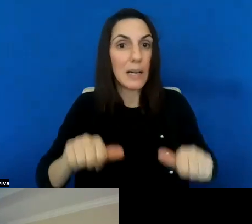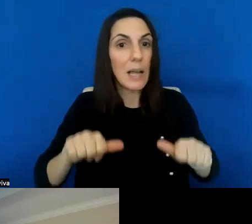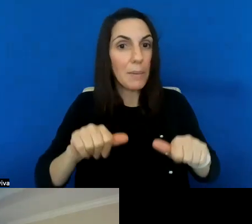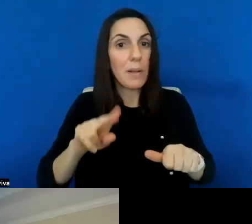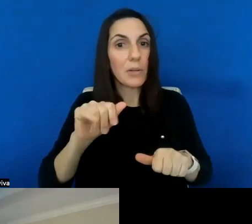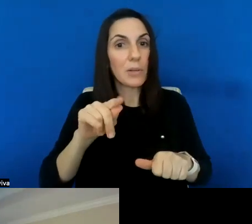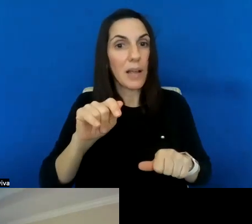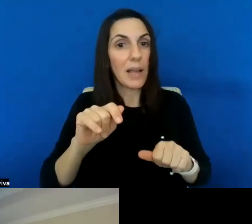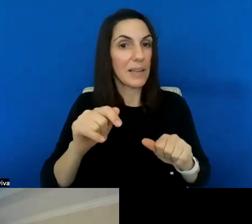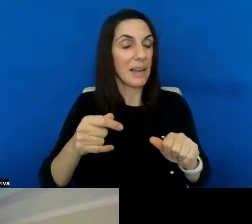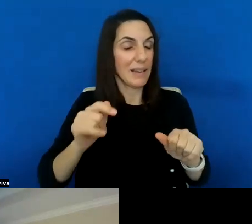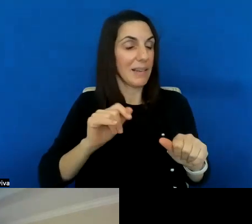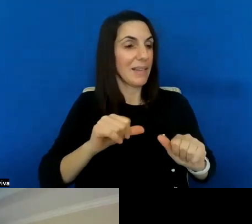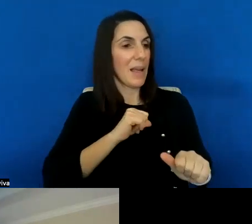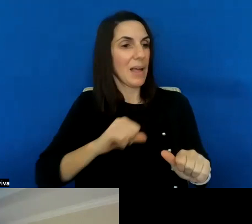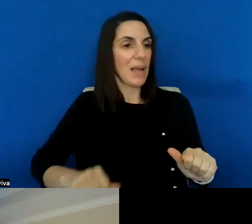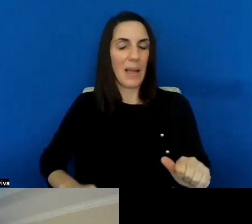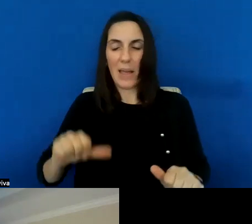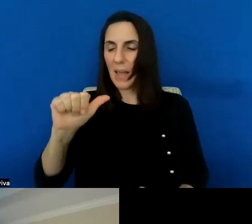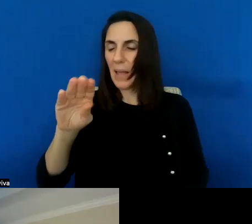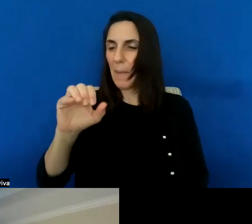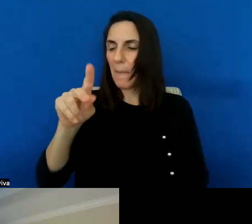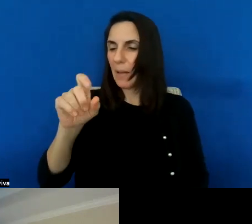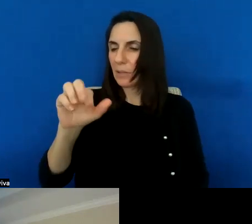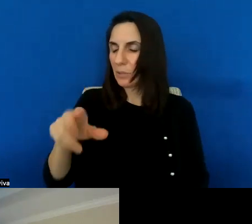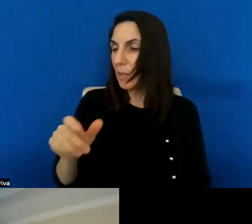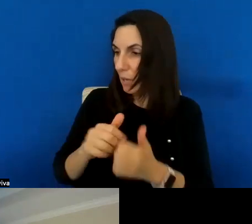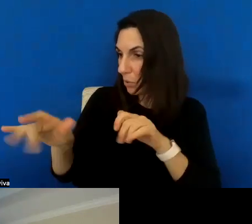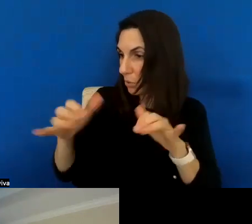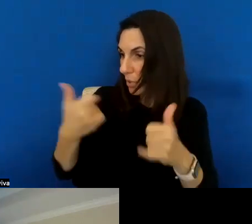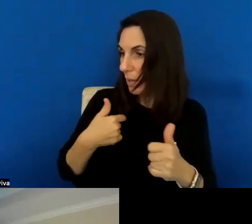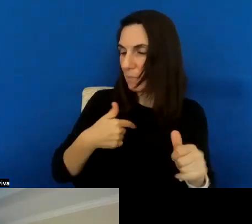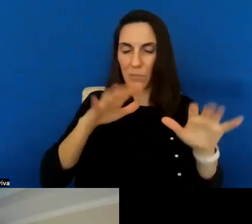How are you doing today? I'm doing that fantastic. 11:08:07 Actually, it's been busy morning,